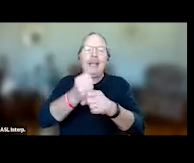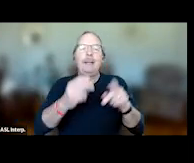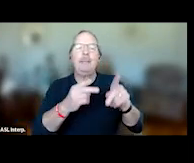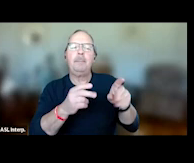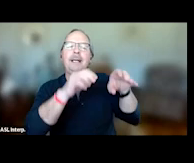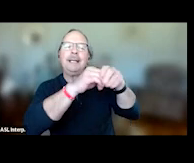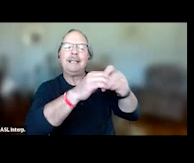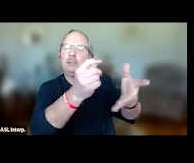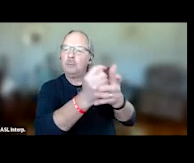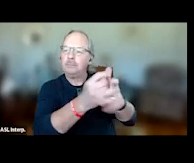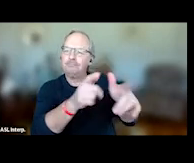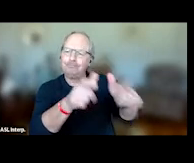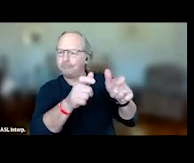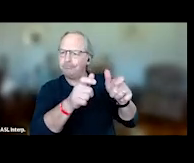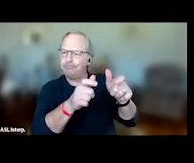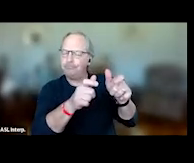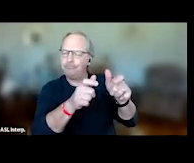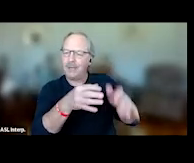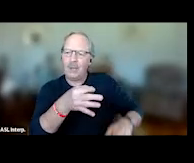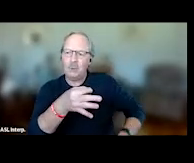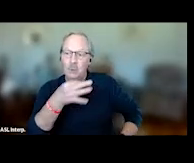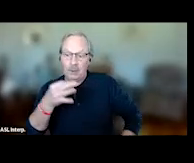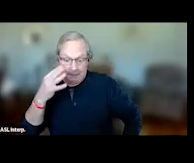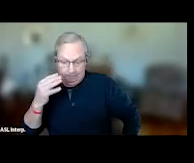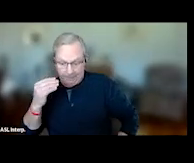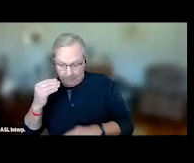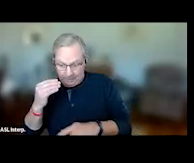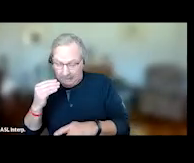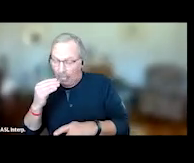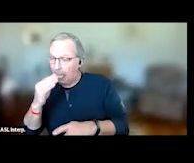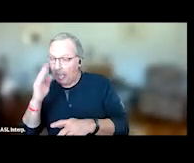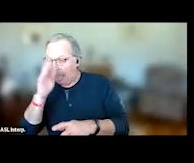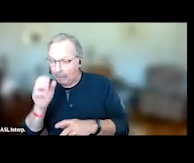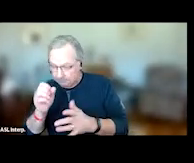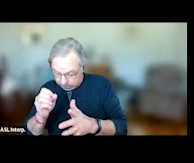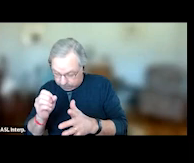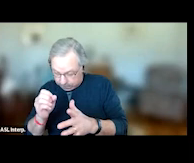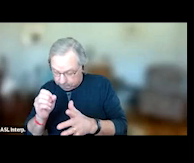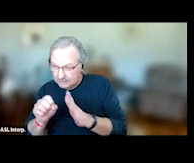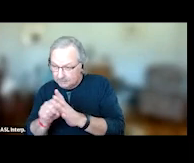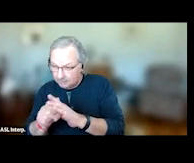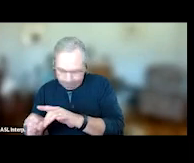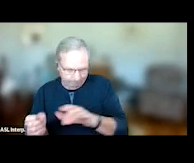as possible as soon as they experience psychotic symptoms. A lot of the research and clinical work right now